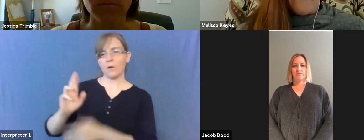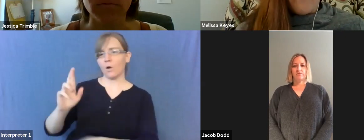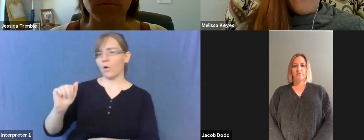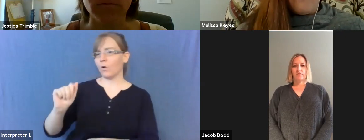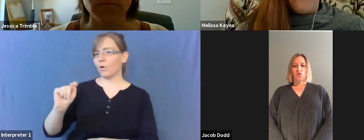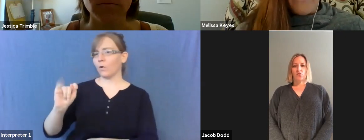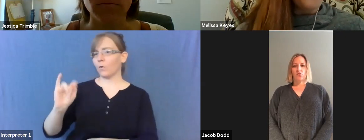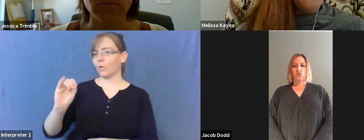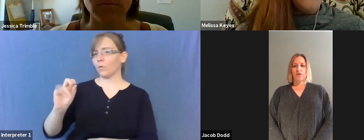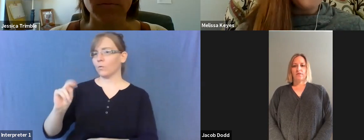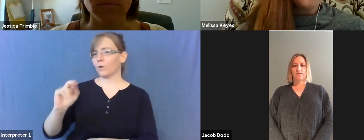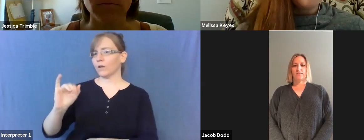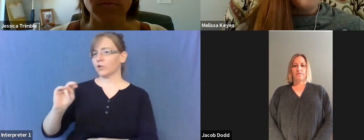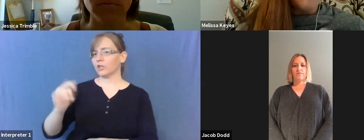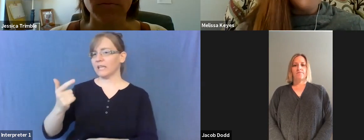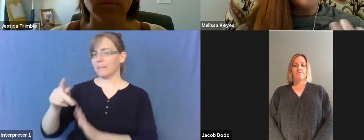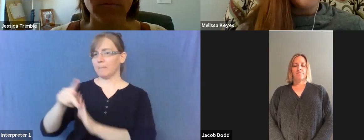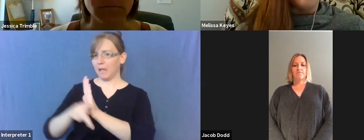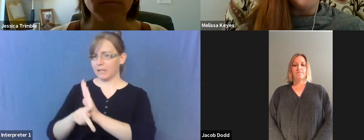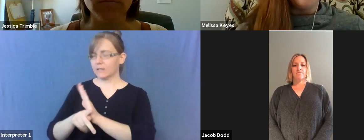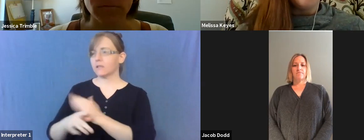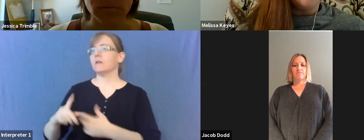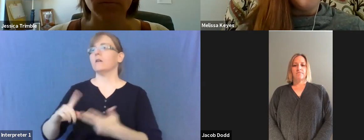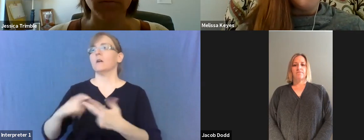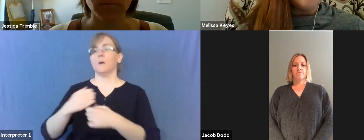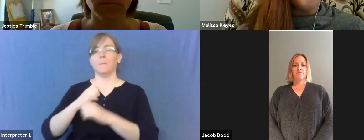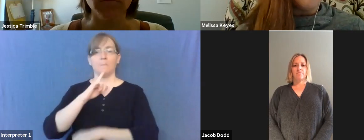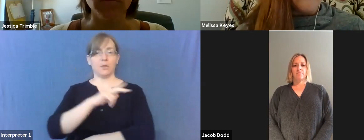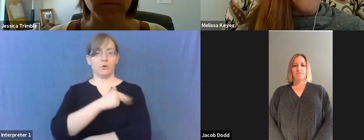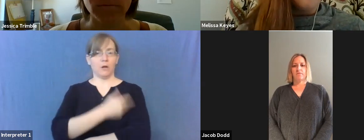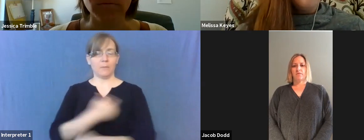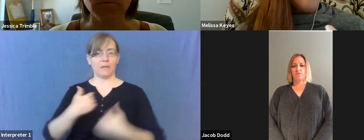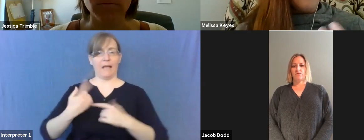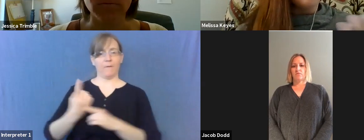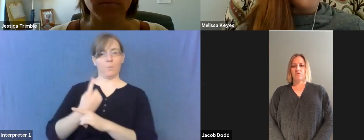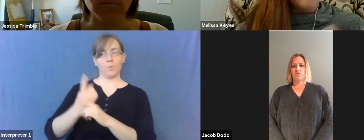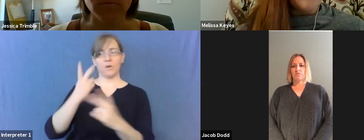have adequate visitor policies to allow adults with disabilities who might need a caregiver